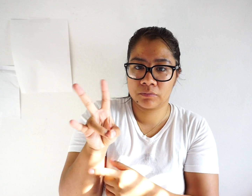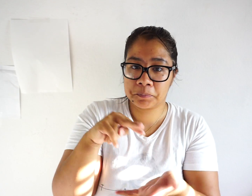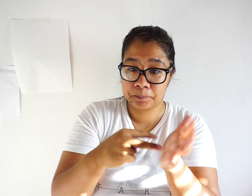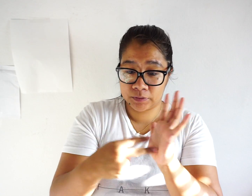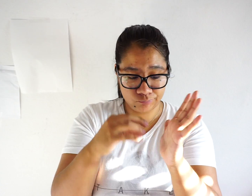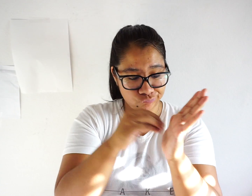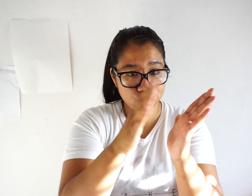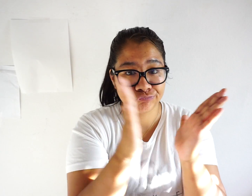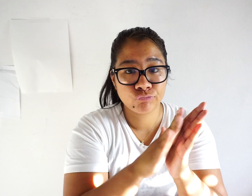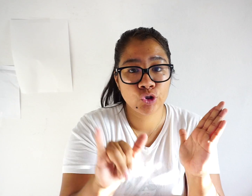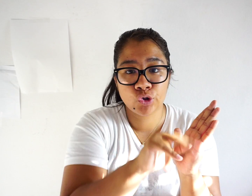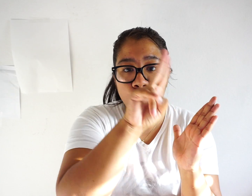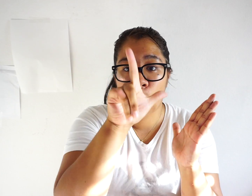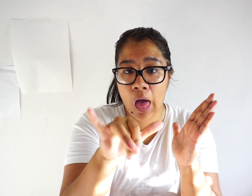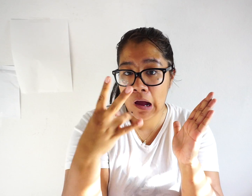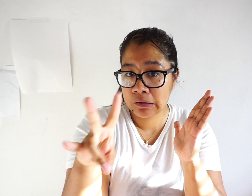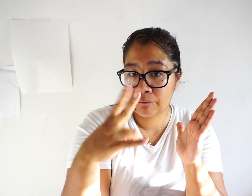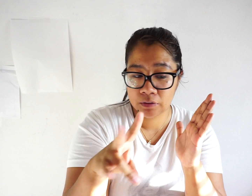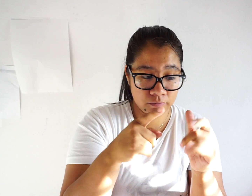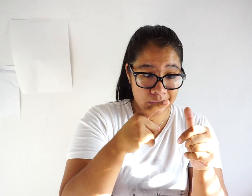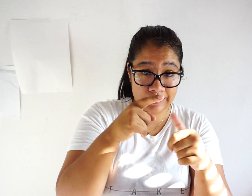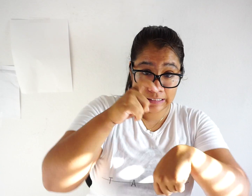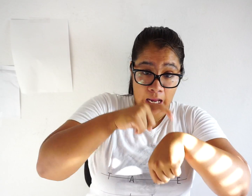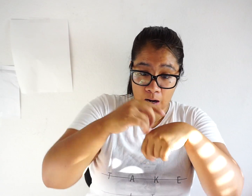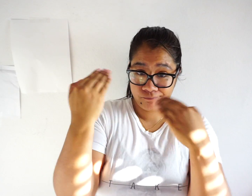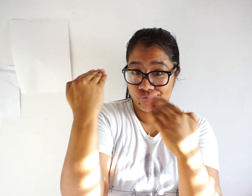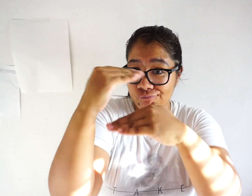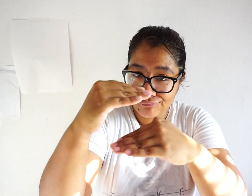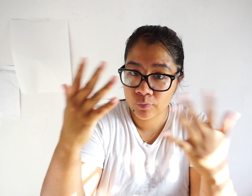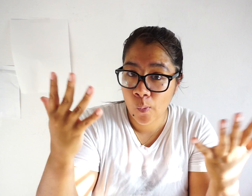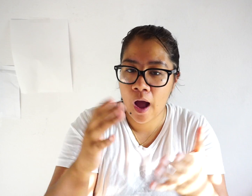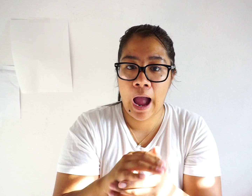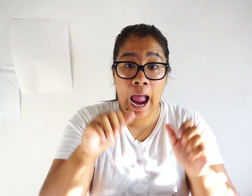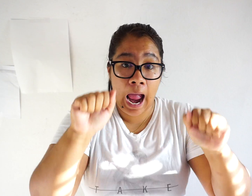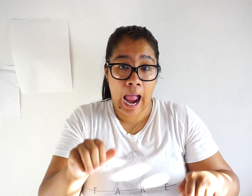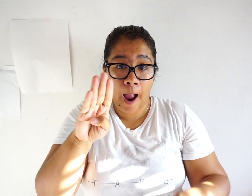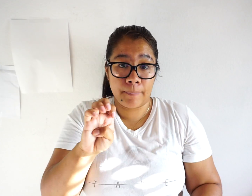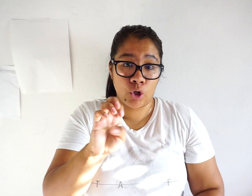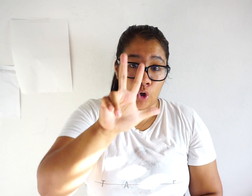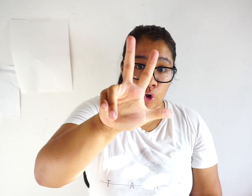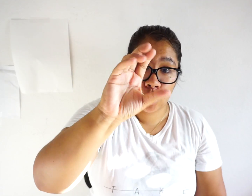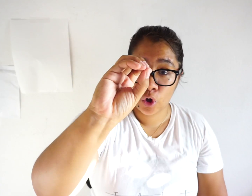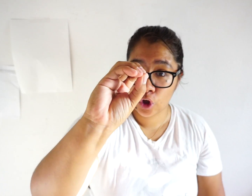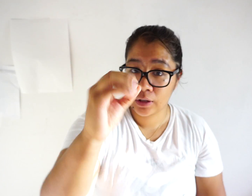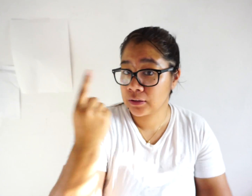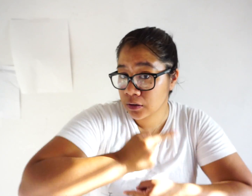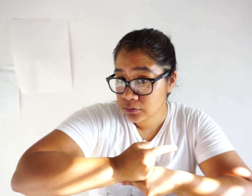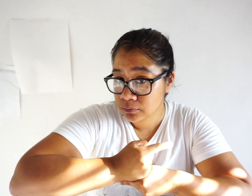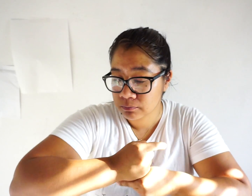So with the visa stamp, they will put July 17 They can put a time limit it can be 30 days